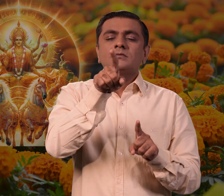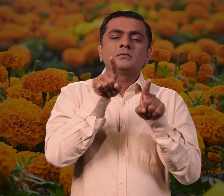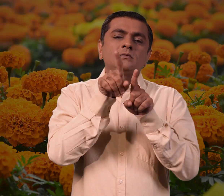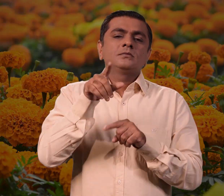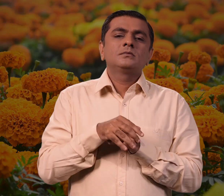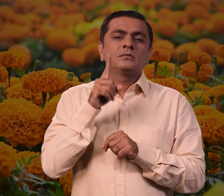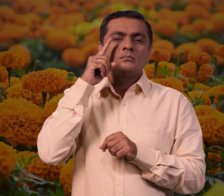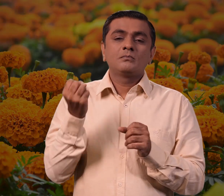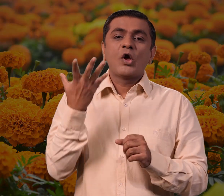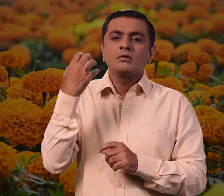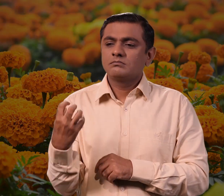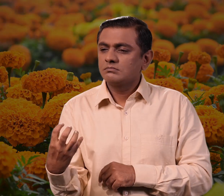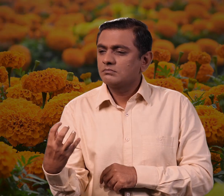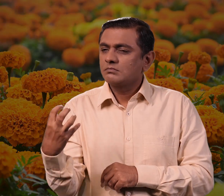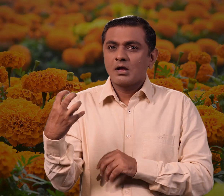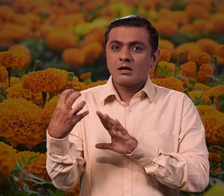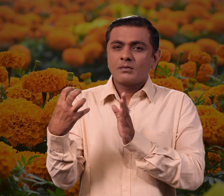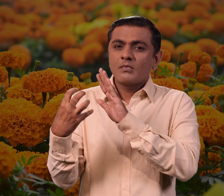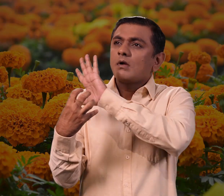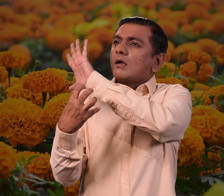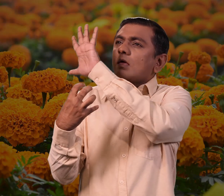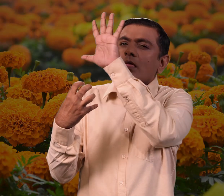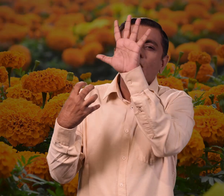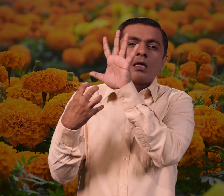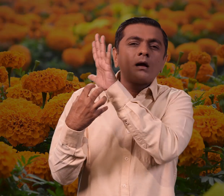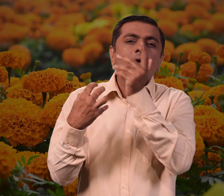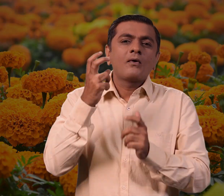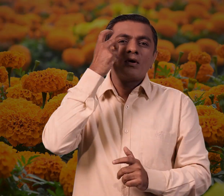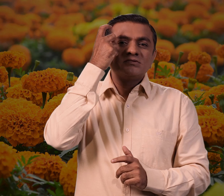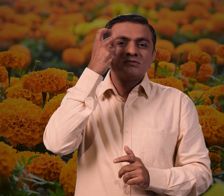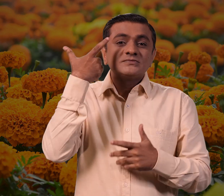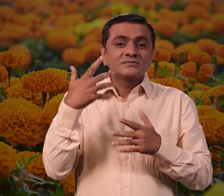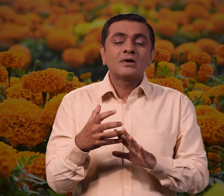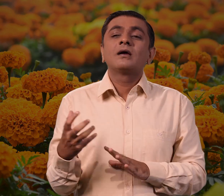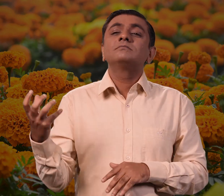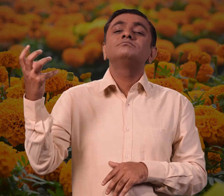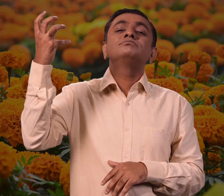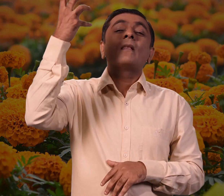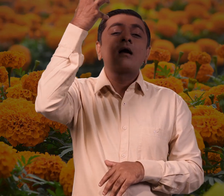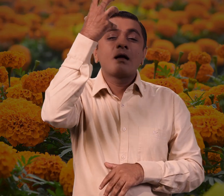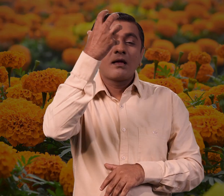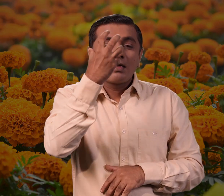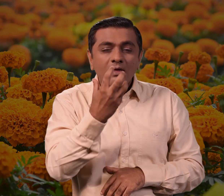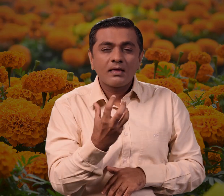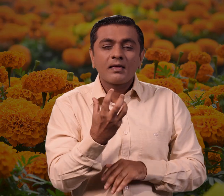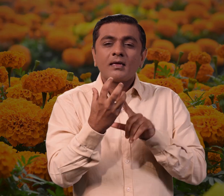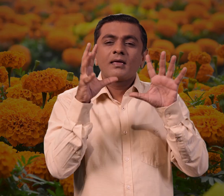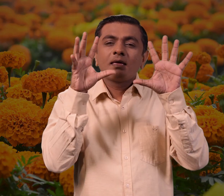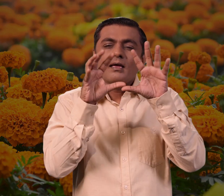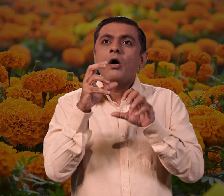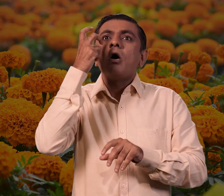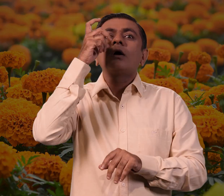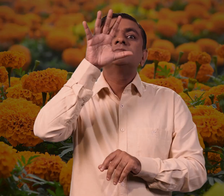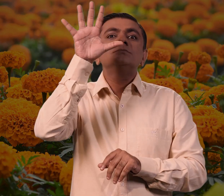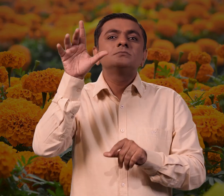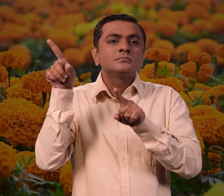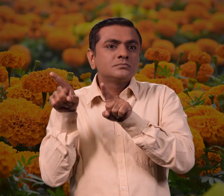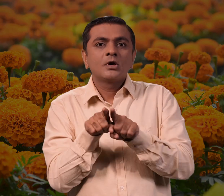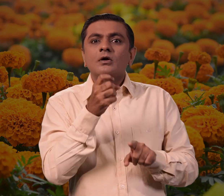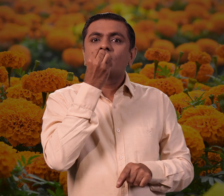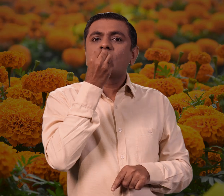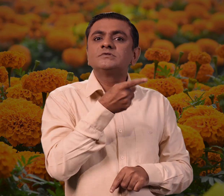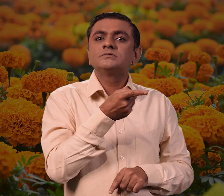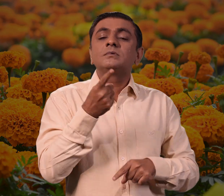The flower is similar to the shades of the sky during sunset and sunrise, i.e. orange.